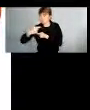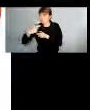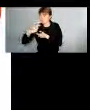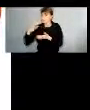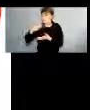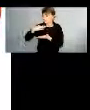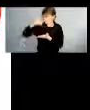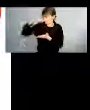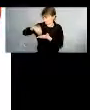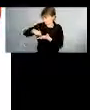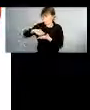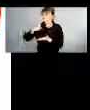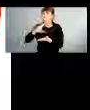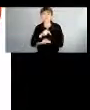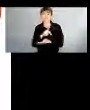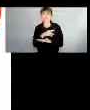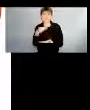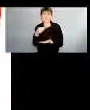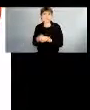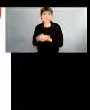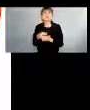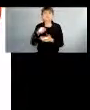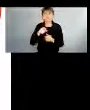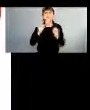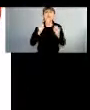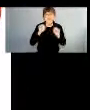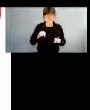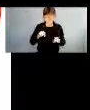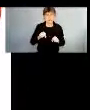you are applying for additional funding outside of this program, but it won’t be confirmed